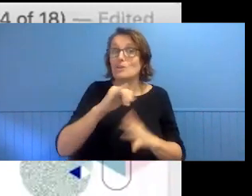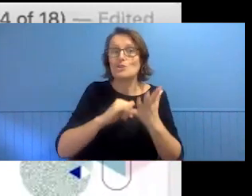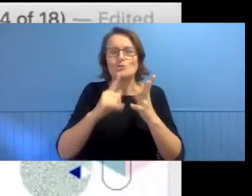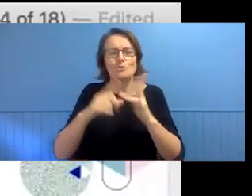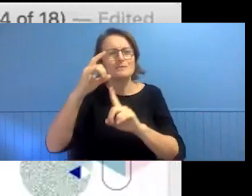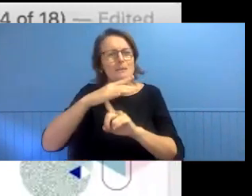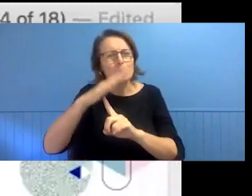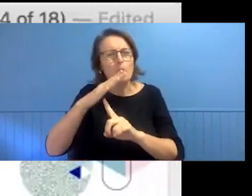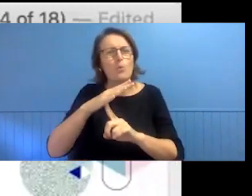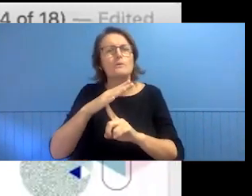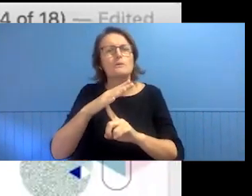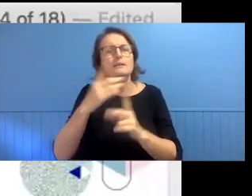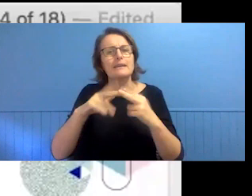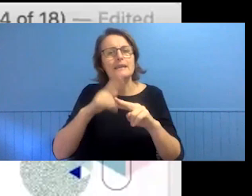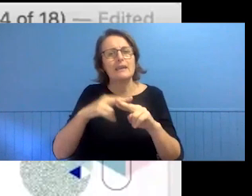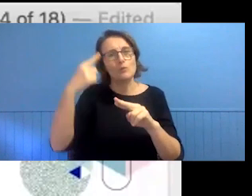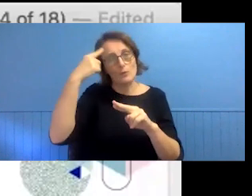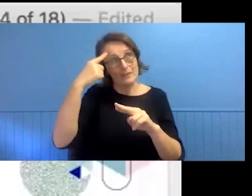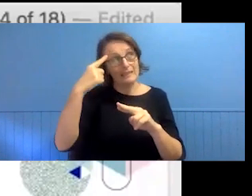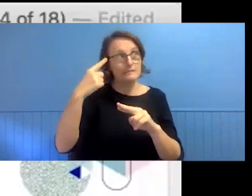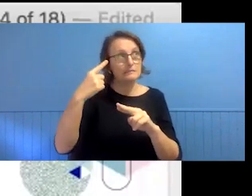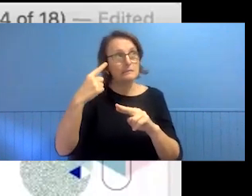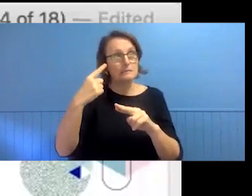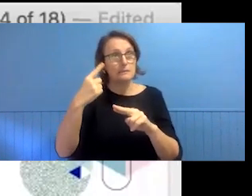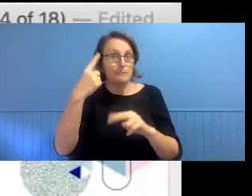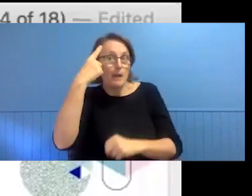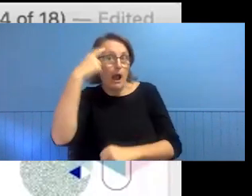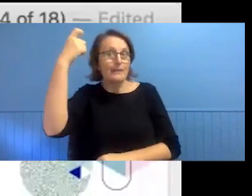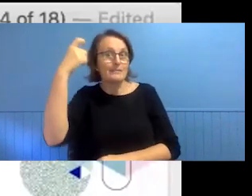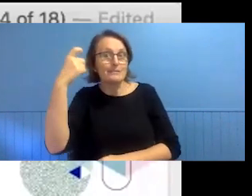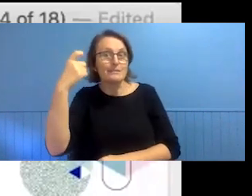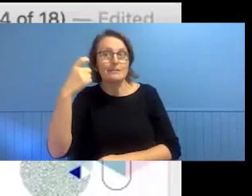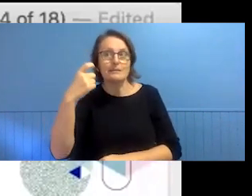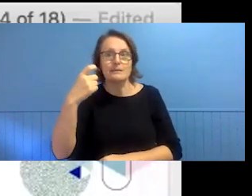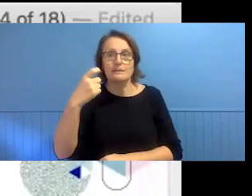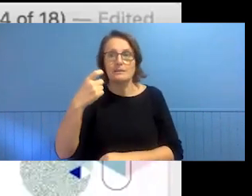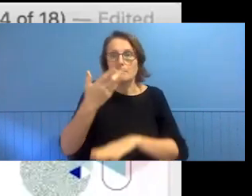embarking on a new idea or something that's new for us, that we set